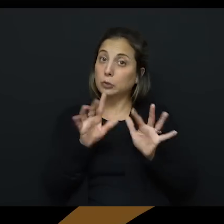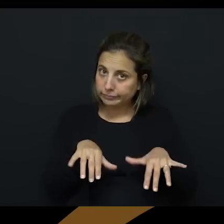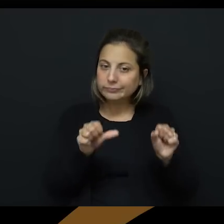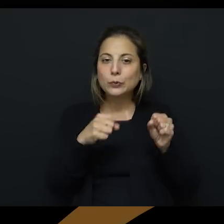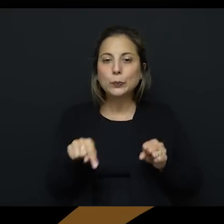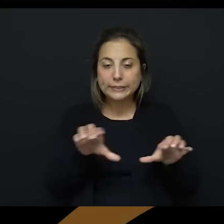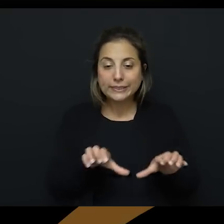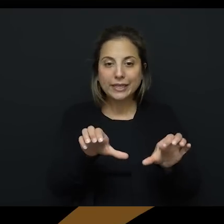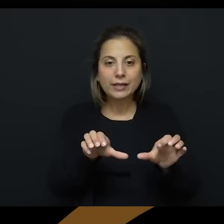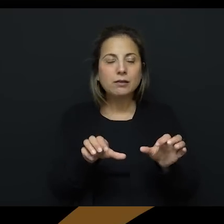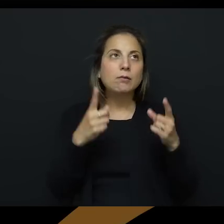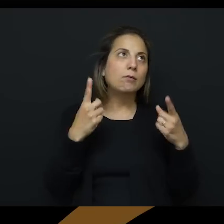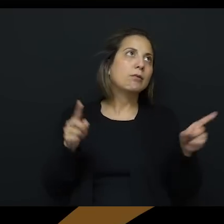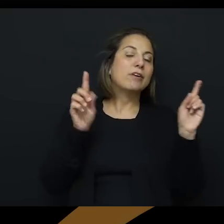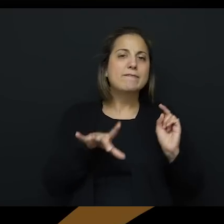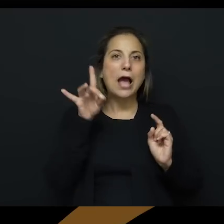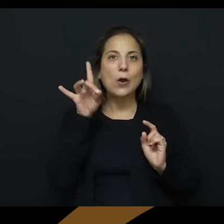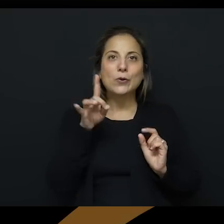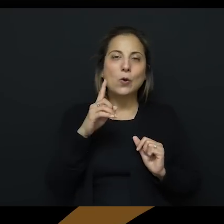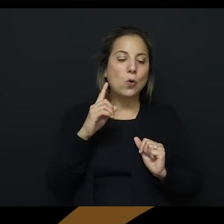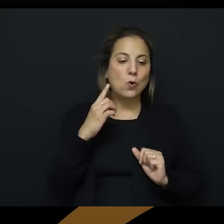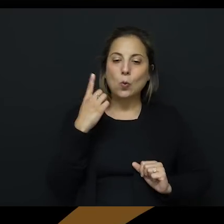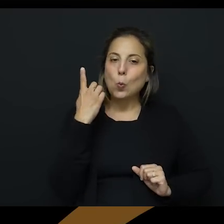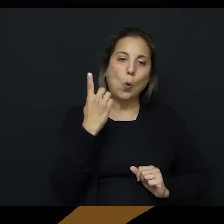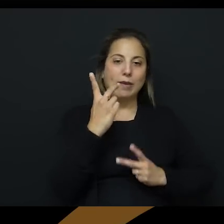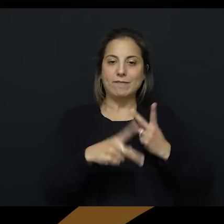found this one- of-a-kind actress